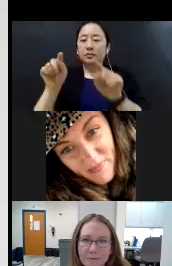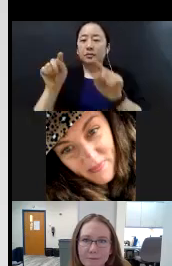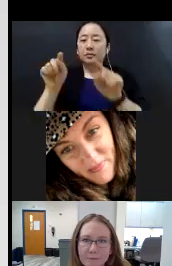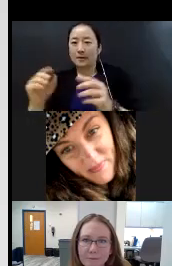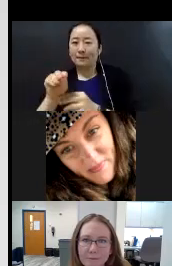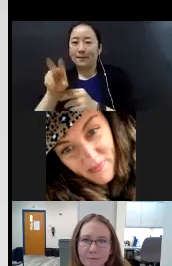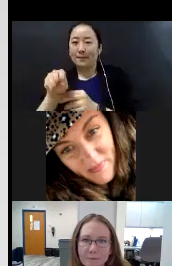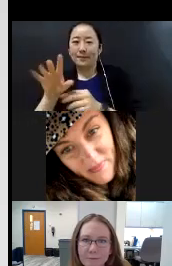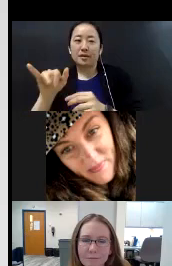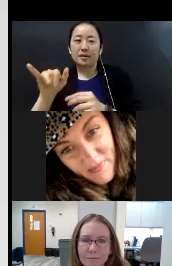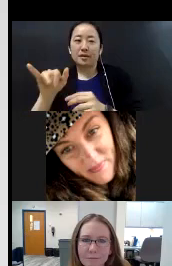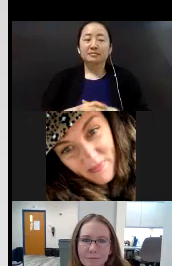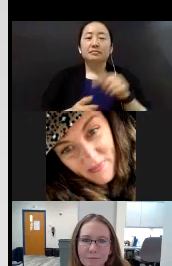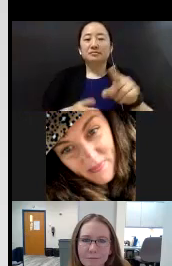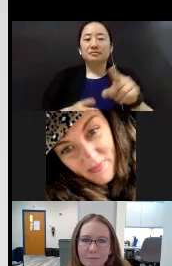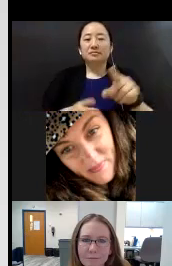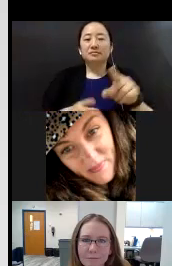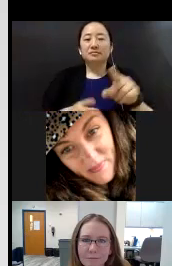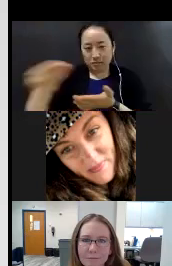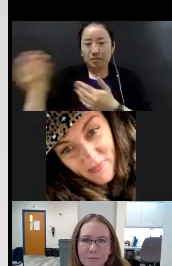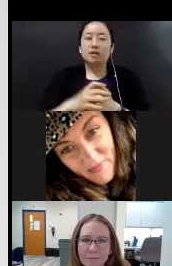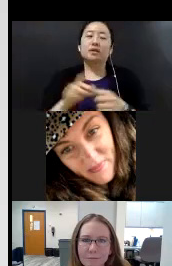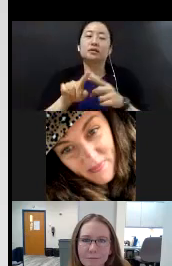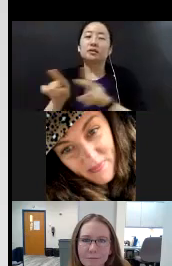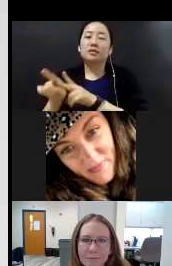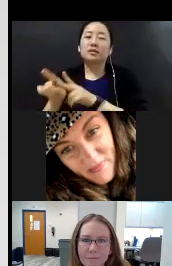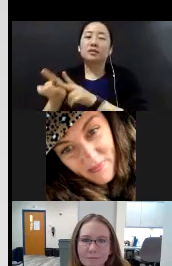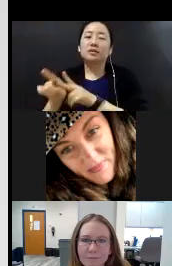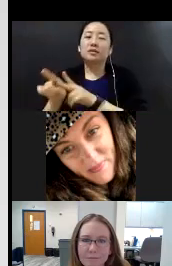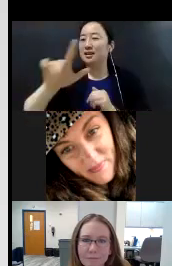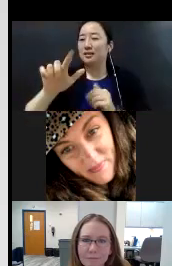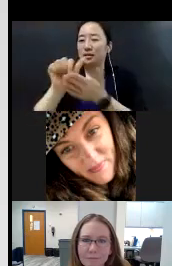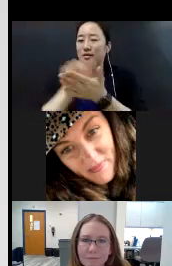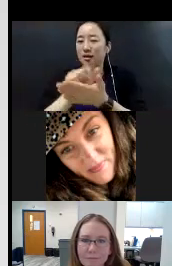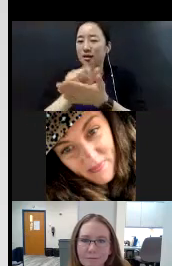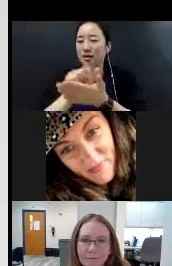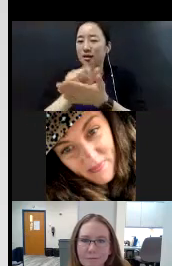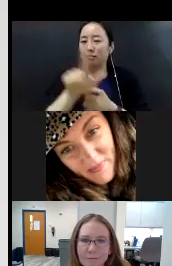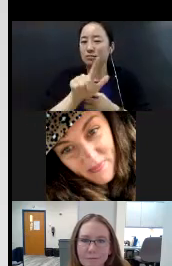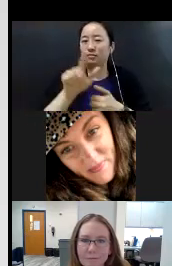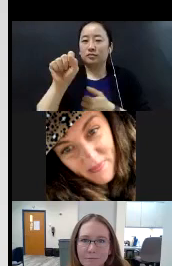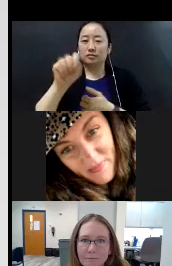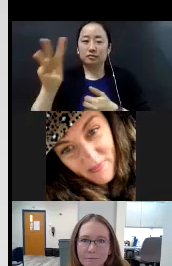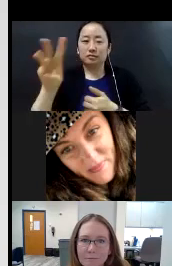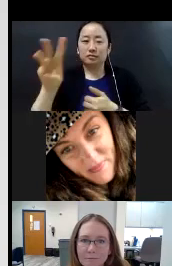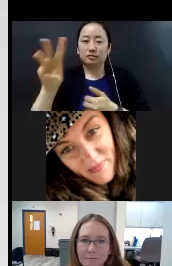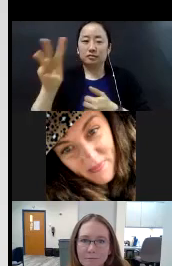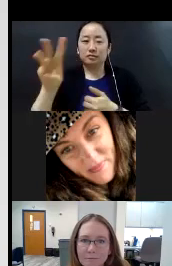TO BE ABLE TO WORK IT AND DOWNLOAD THE SOFTWARE. THEN WHAT WE DO, WE HAVE TABLETS THAT WE USE TO